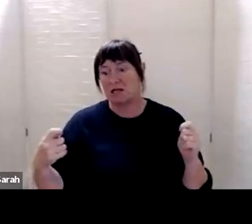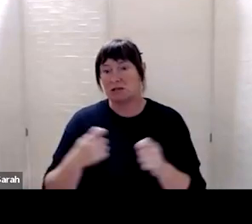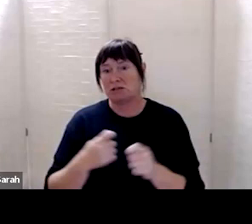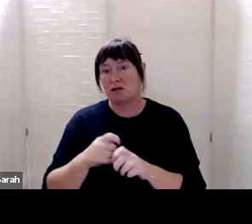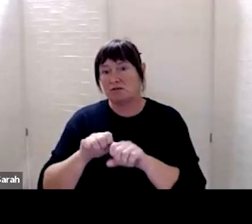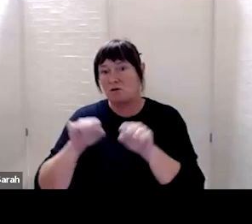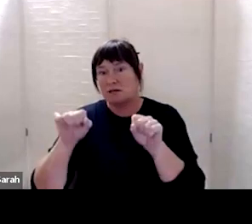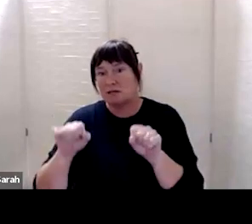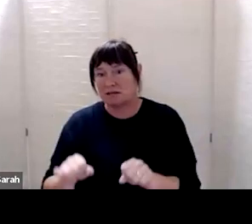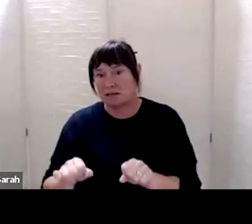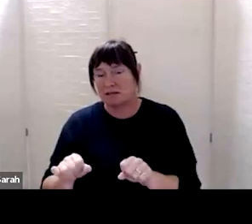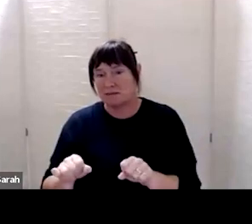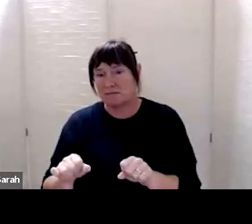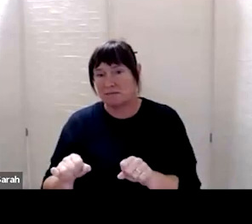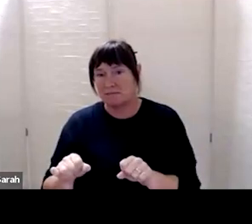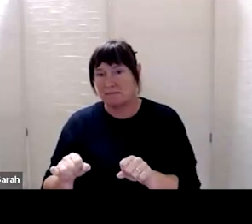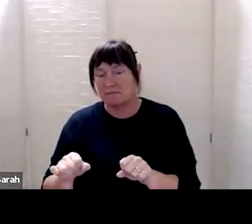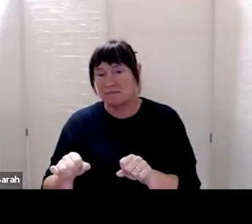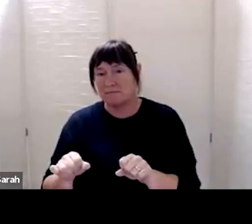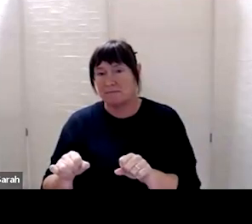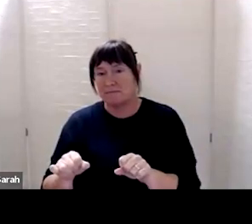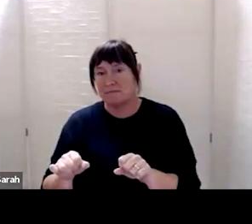opening the question of bringing other systems in more fully.